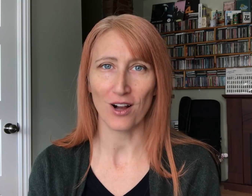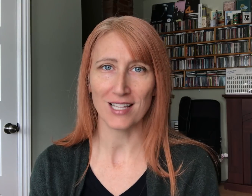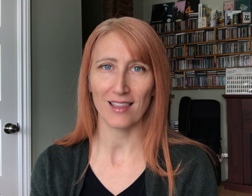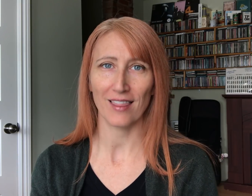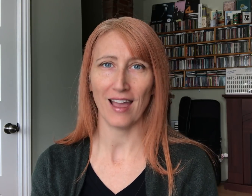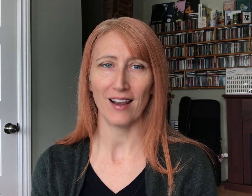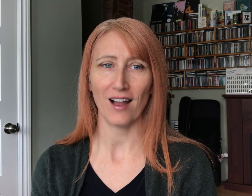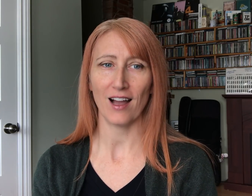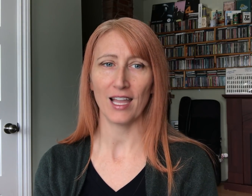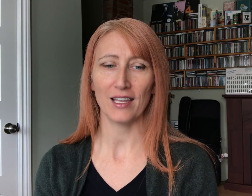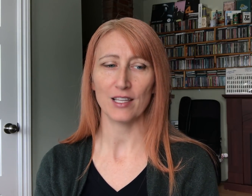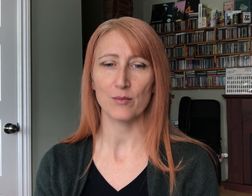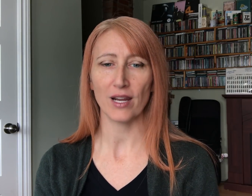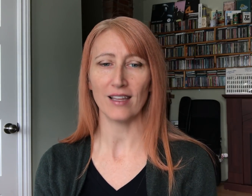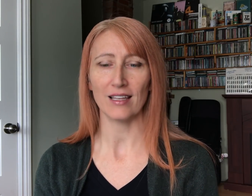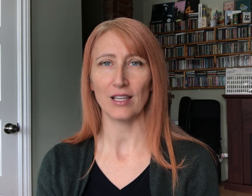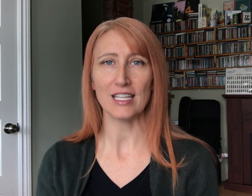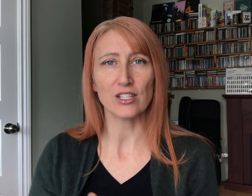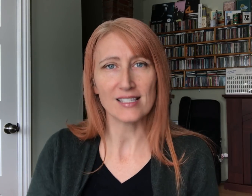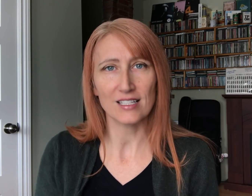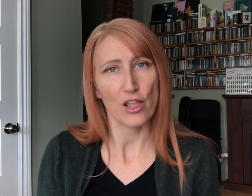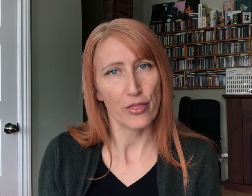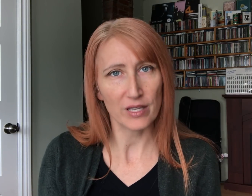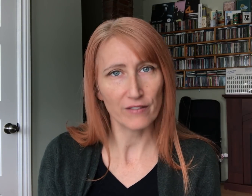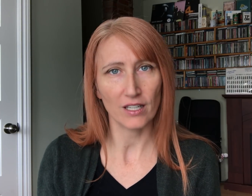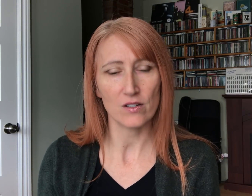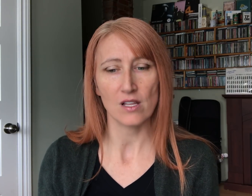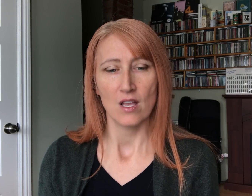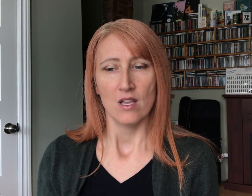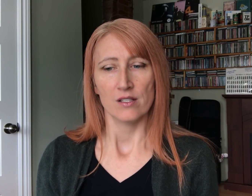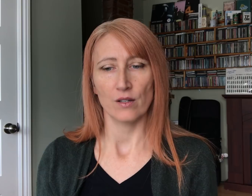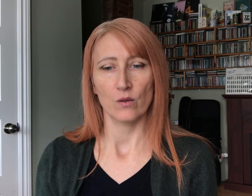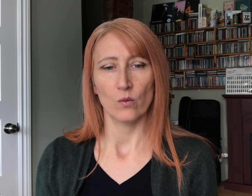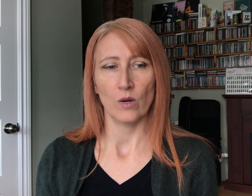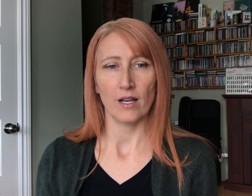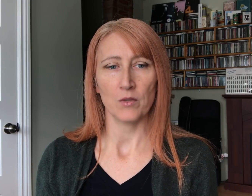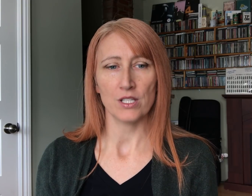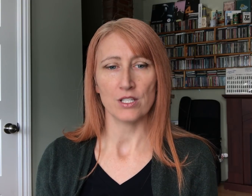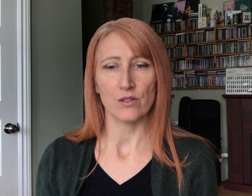content that I can break each lesson into three videos. So what I'm gonna do